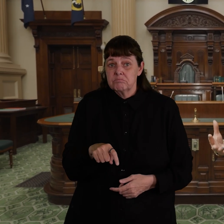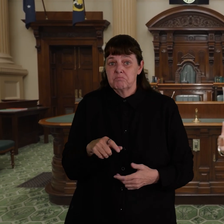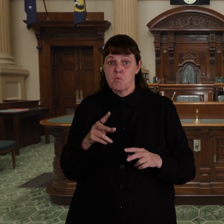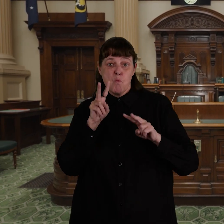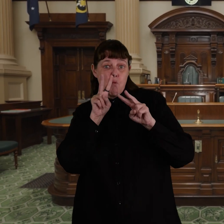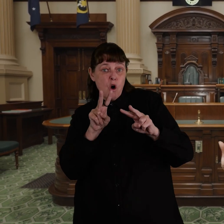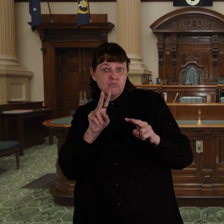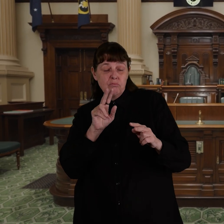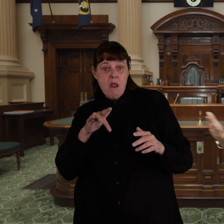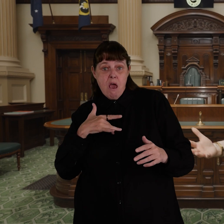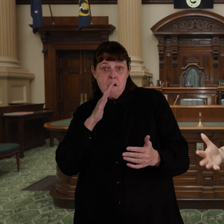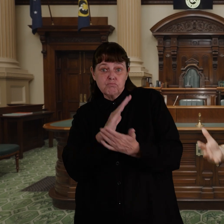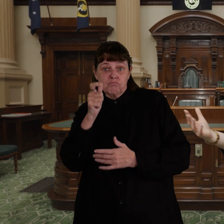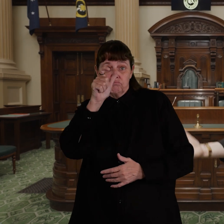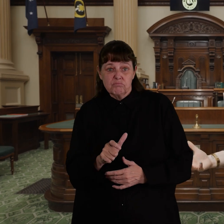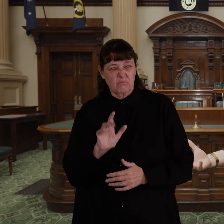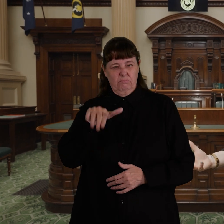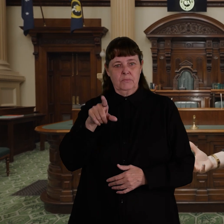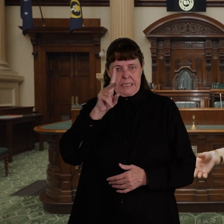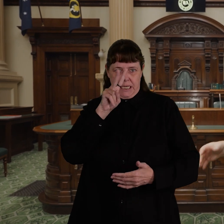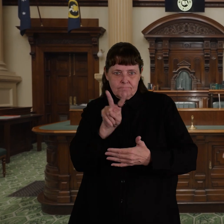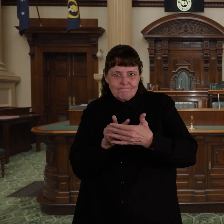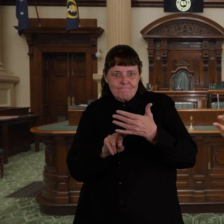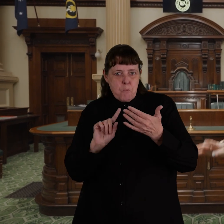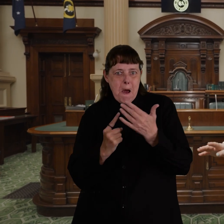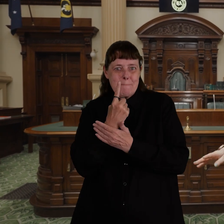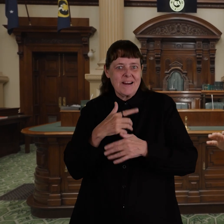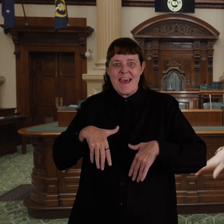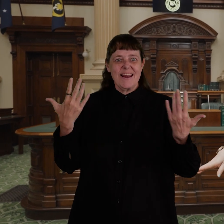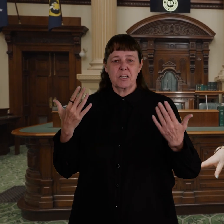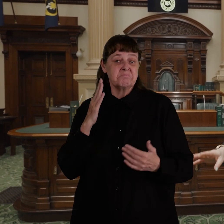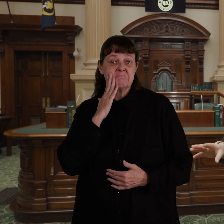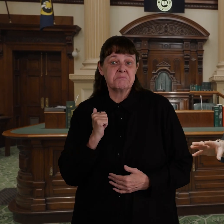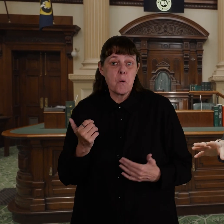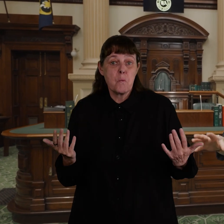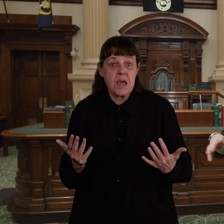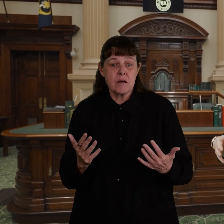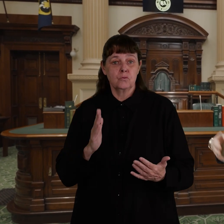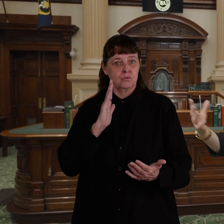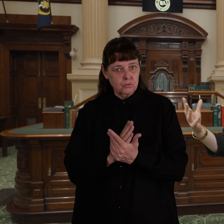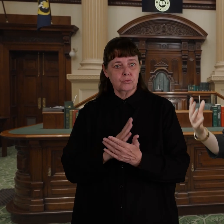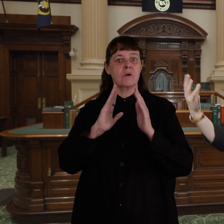you can read what's happened any time, anywhere. It's an amazing service because if Parliament was